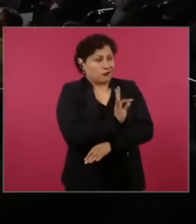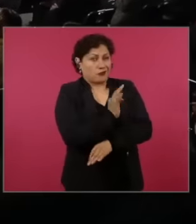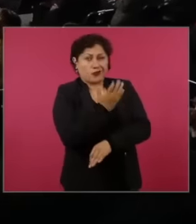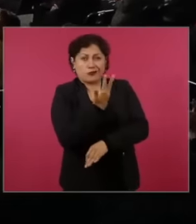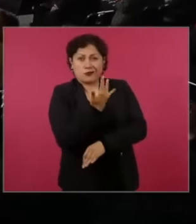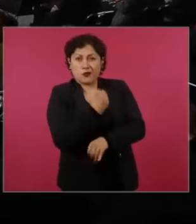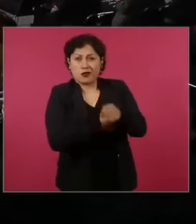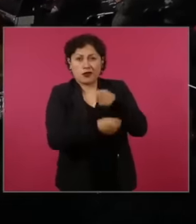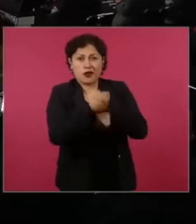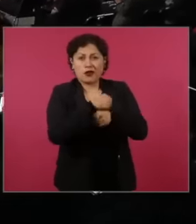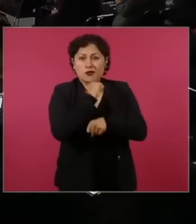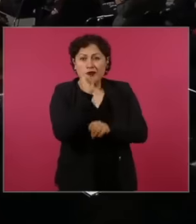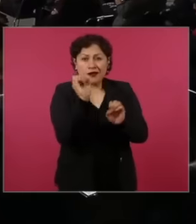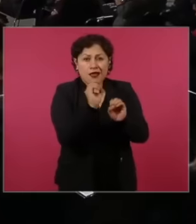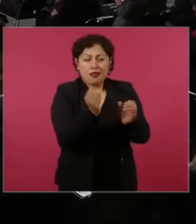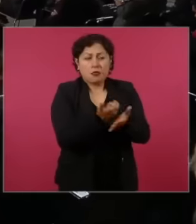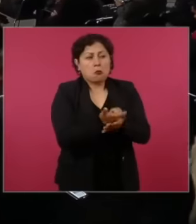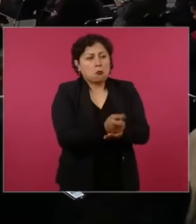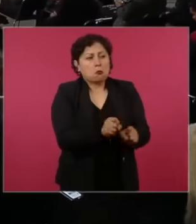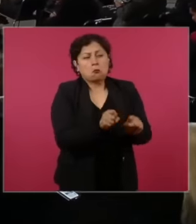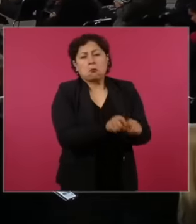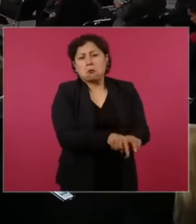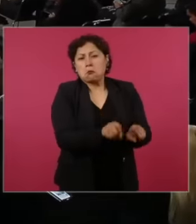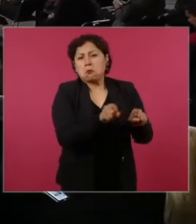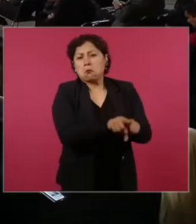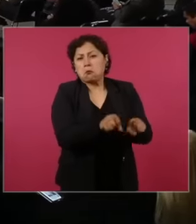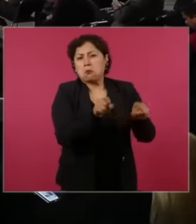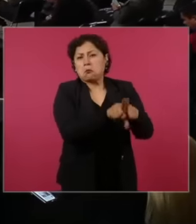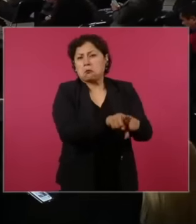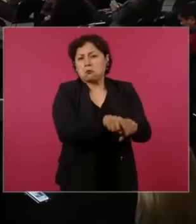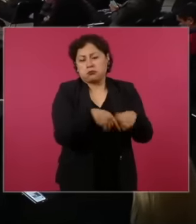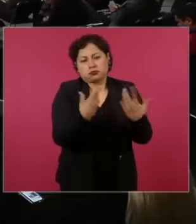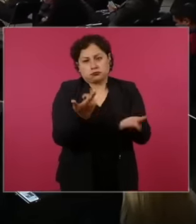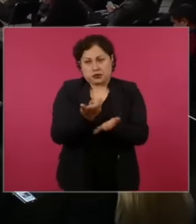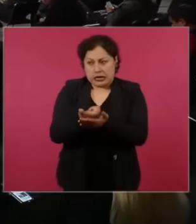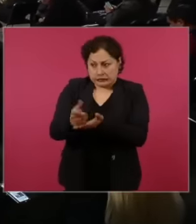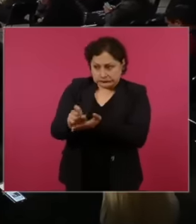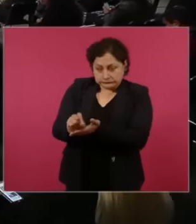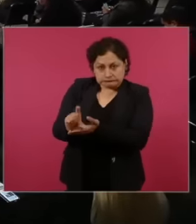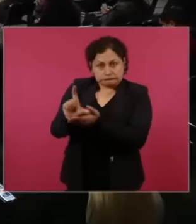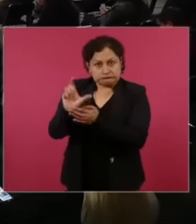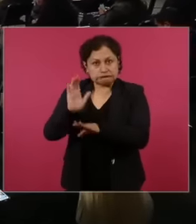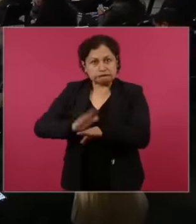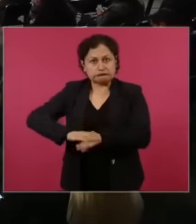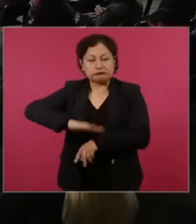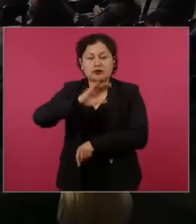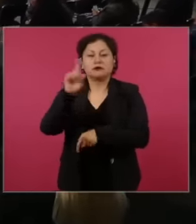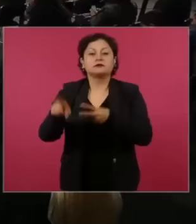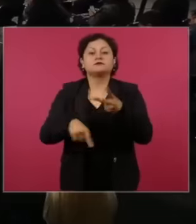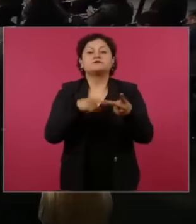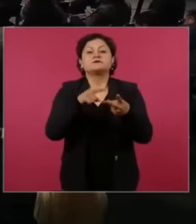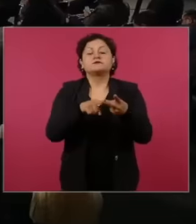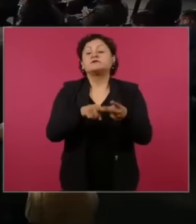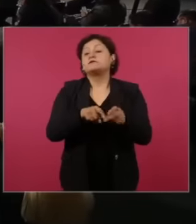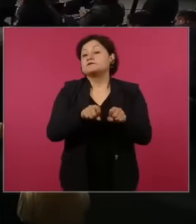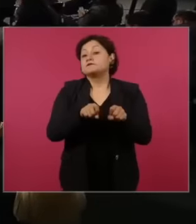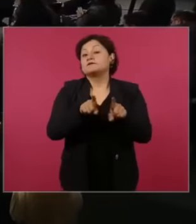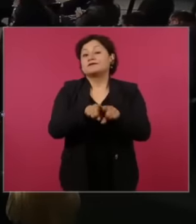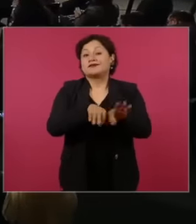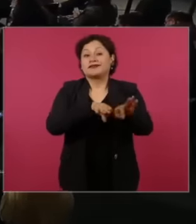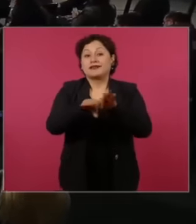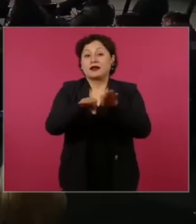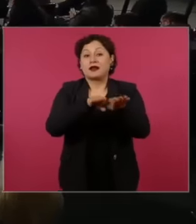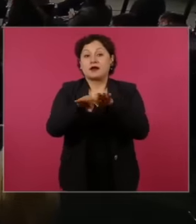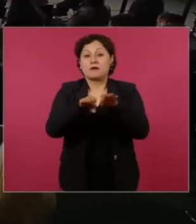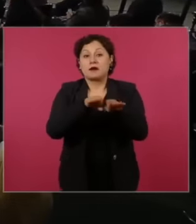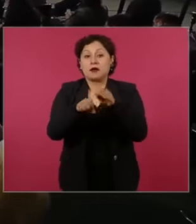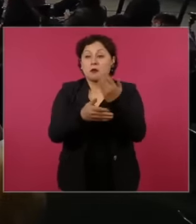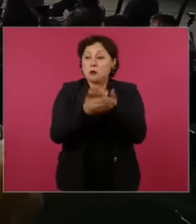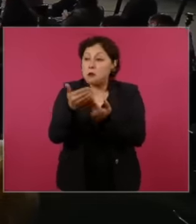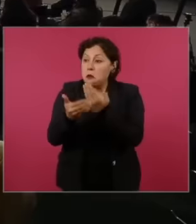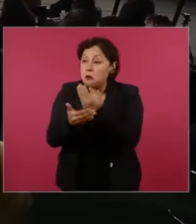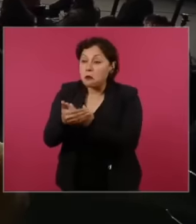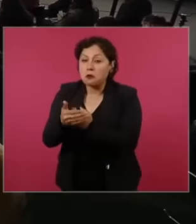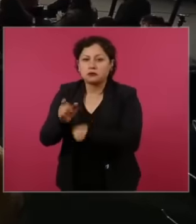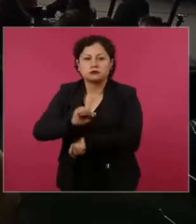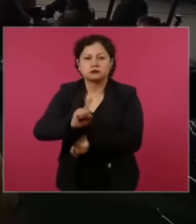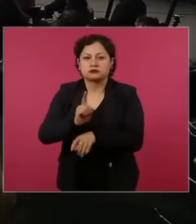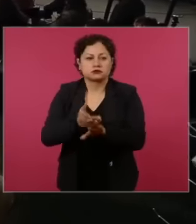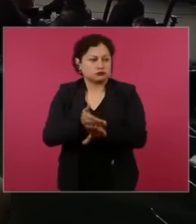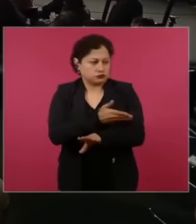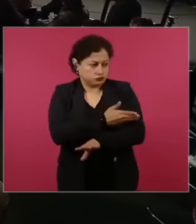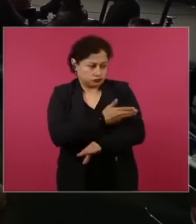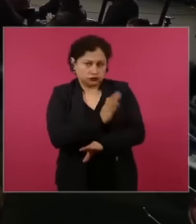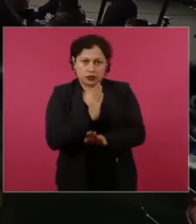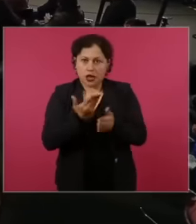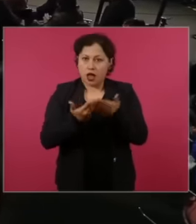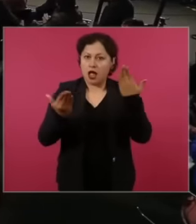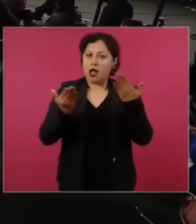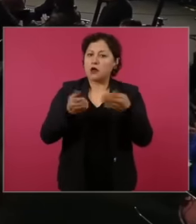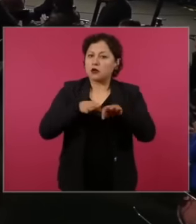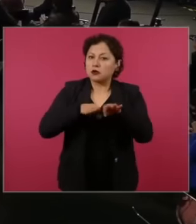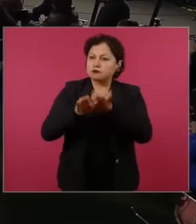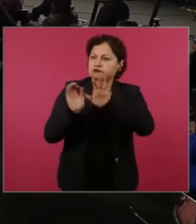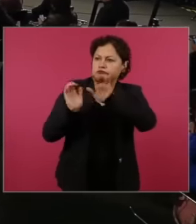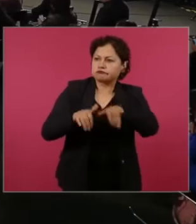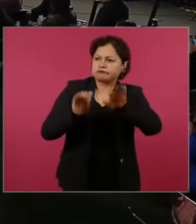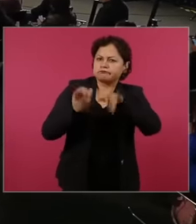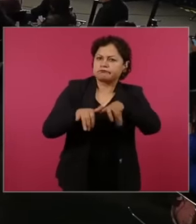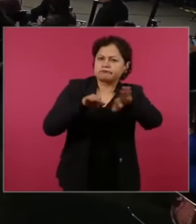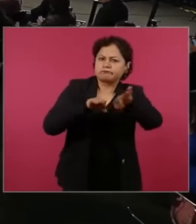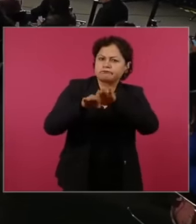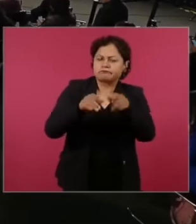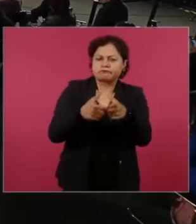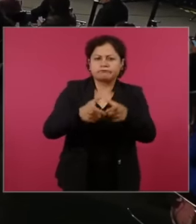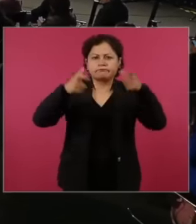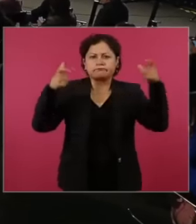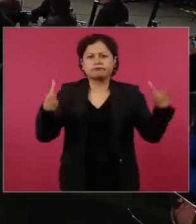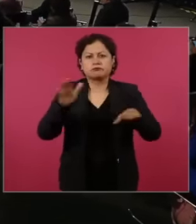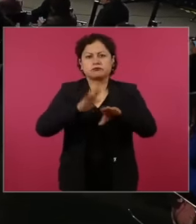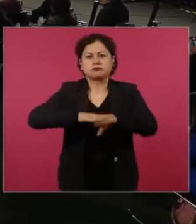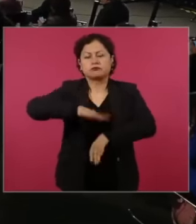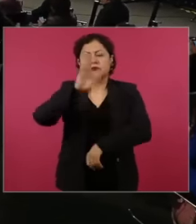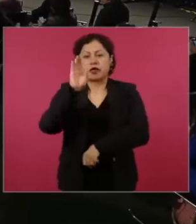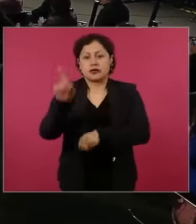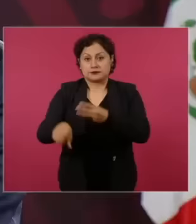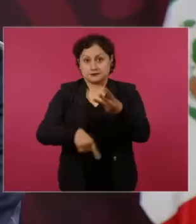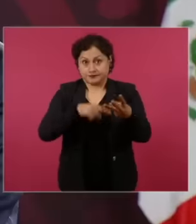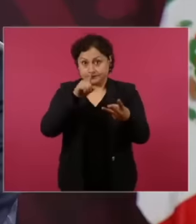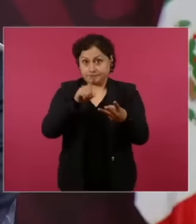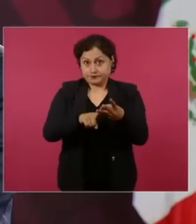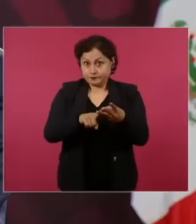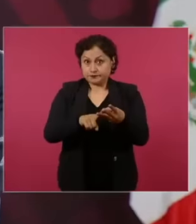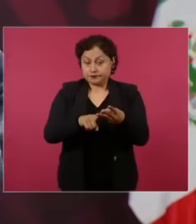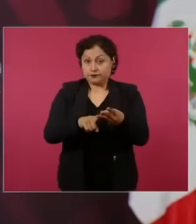jobs such as It did not happen 40 50 years ago, the peso has not been devalued as it has not been seen for